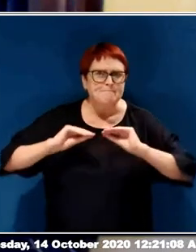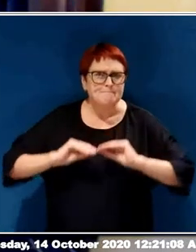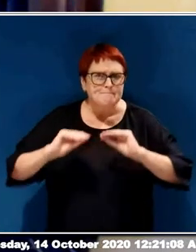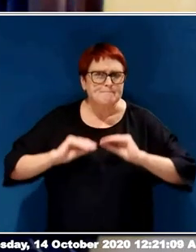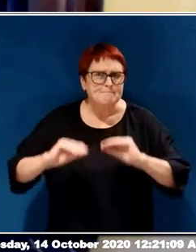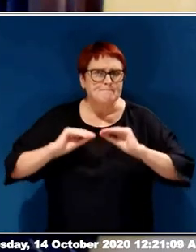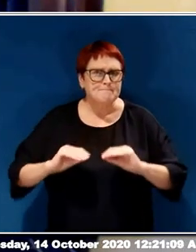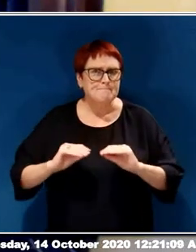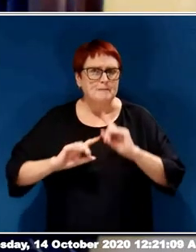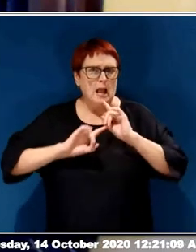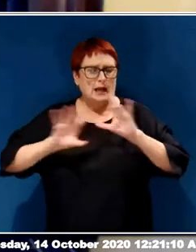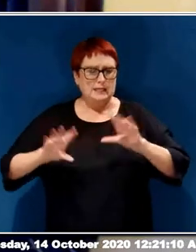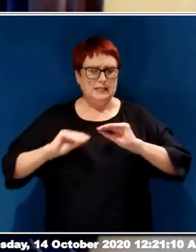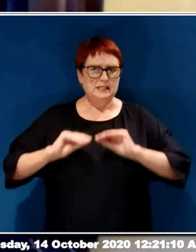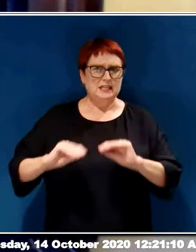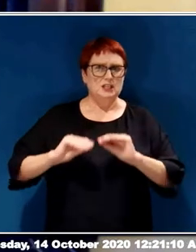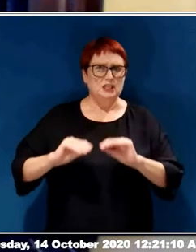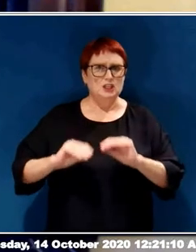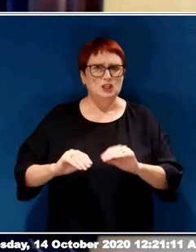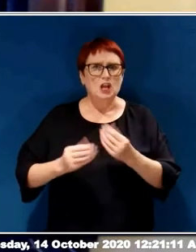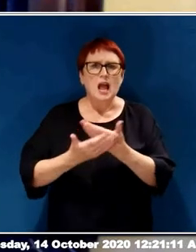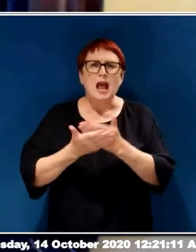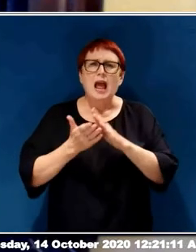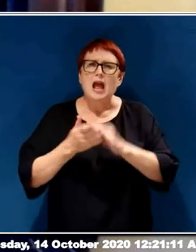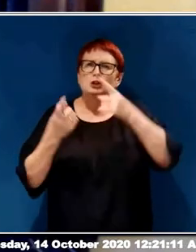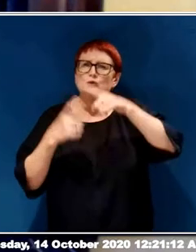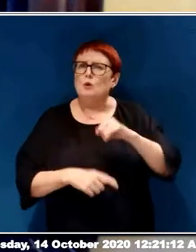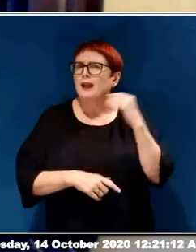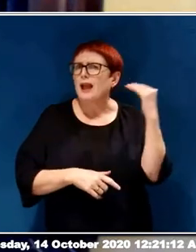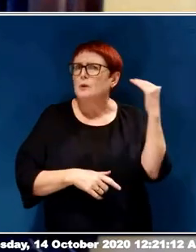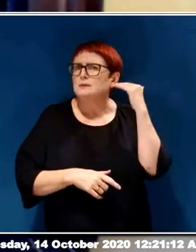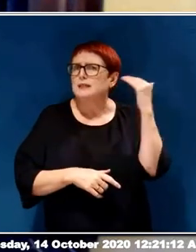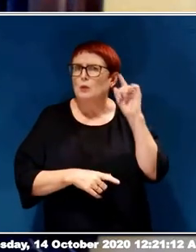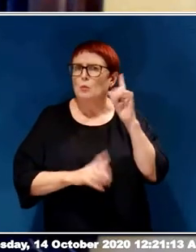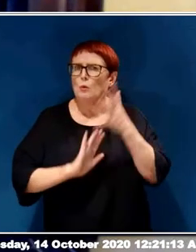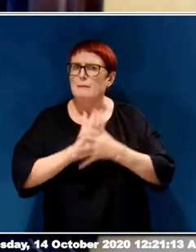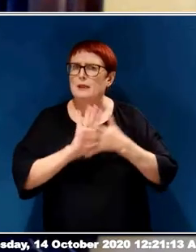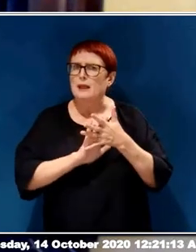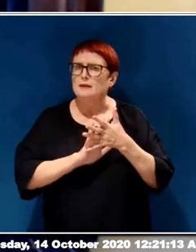to teach them that association between letters and sounds, and to teach them to